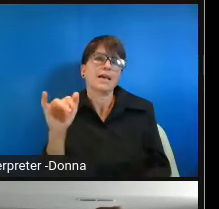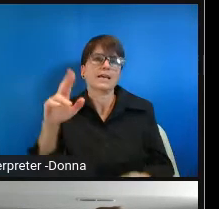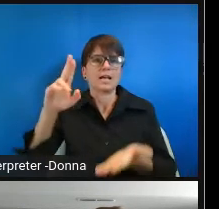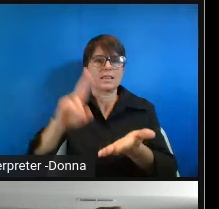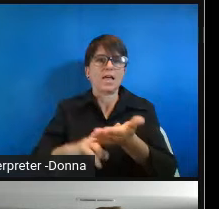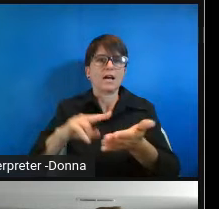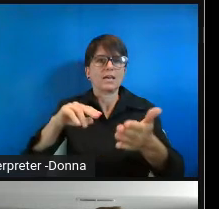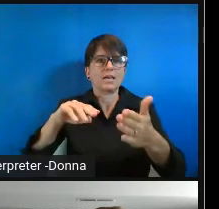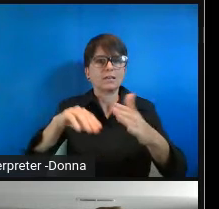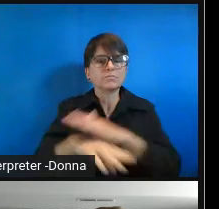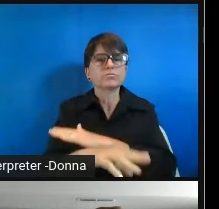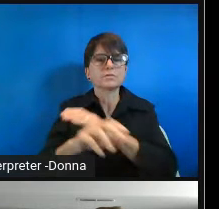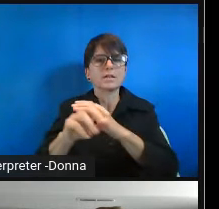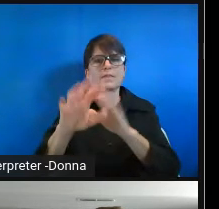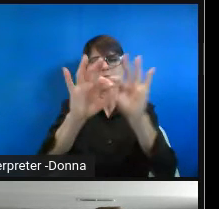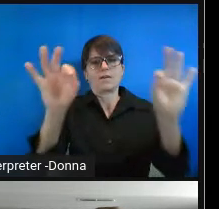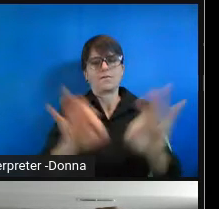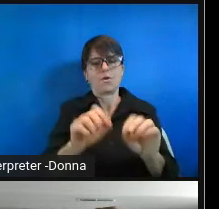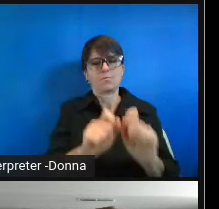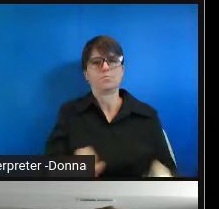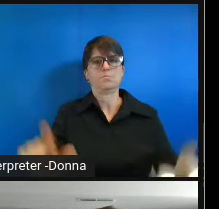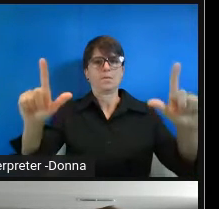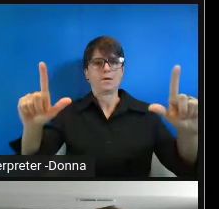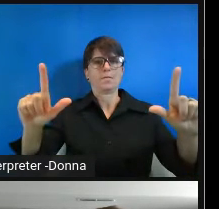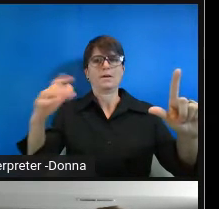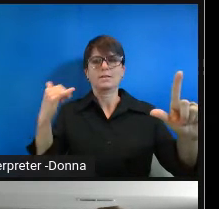with a background overlay and allow a user to sign into their account.